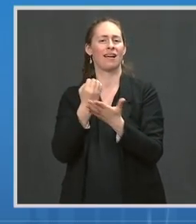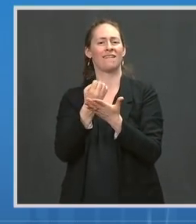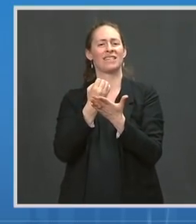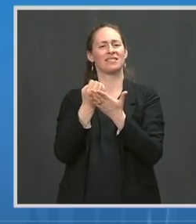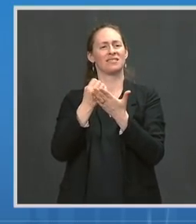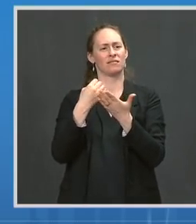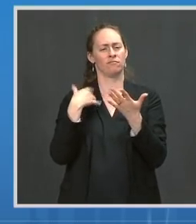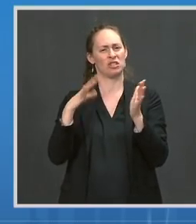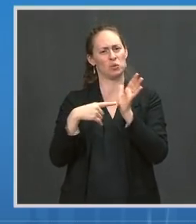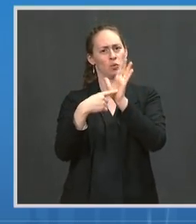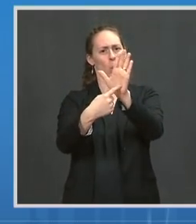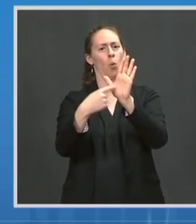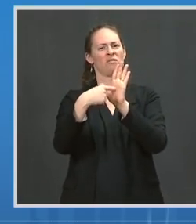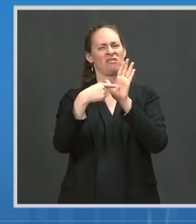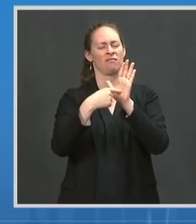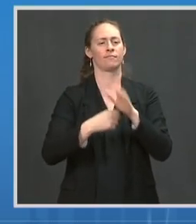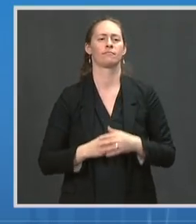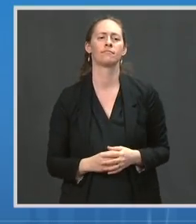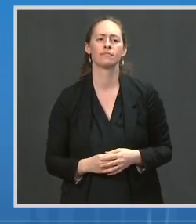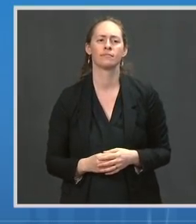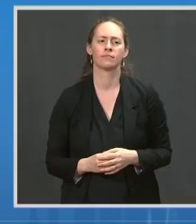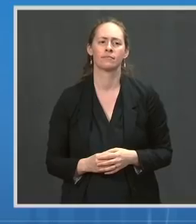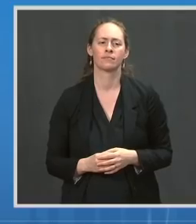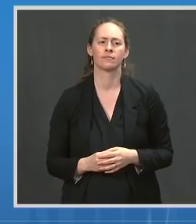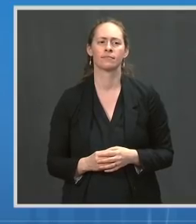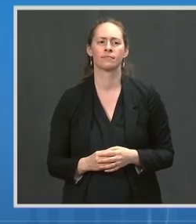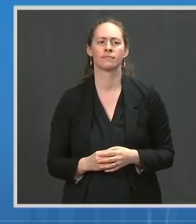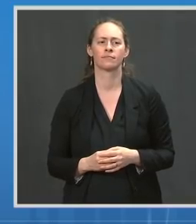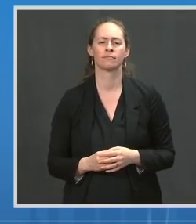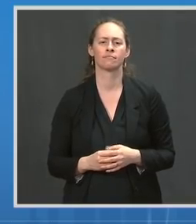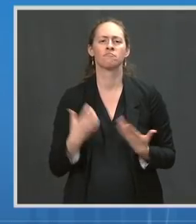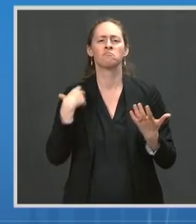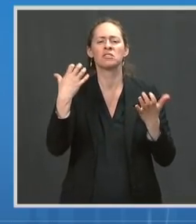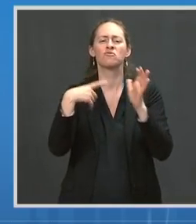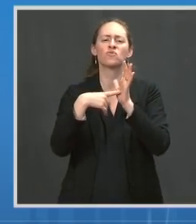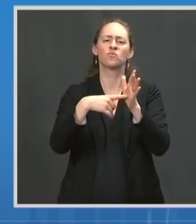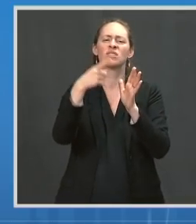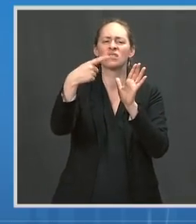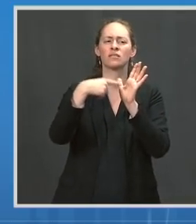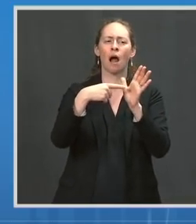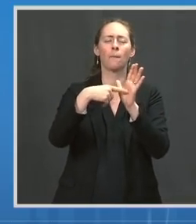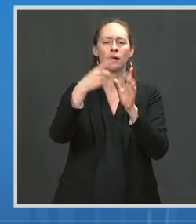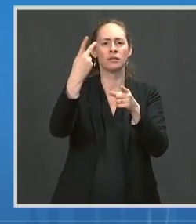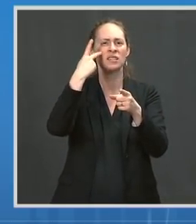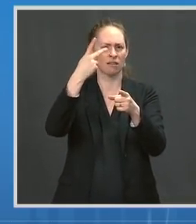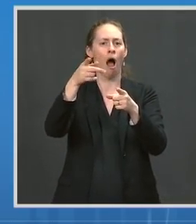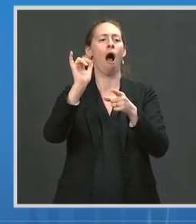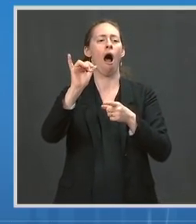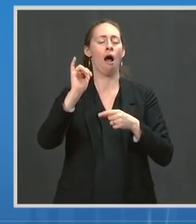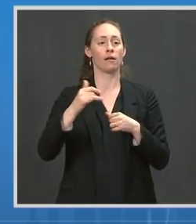So, let me just then show you an example. On April the 8th, eight days ago,